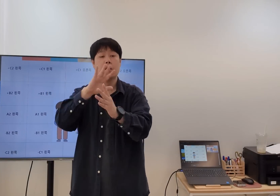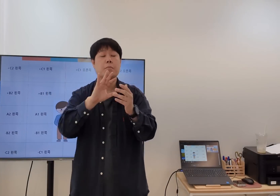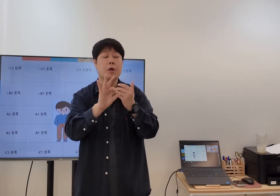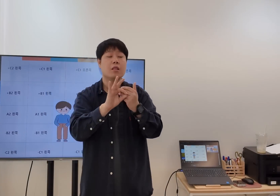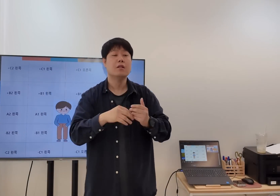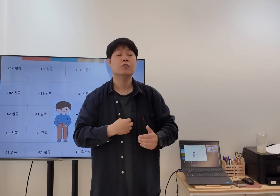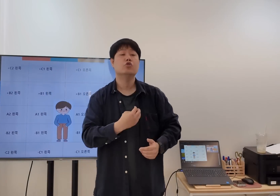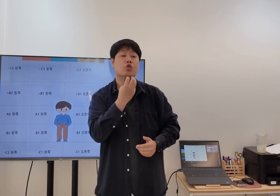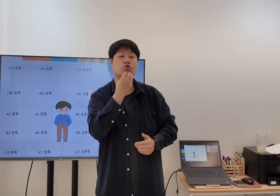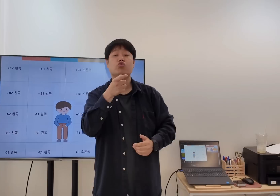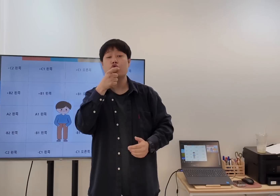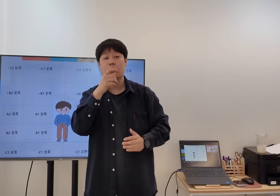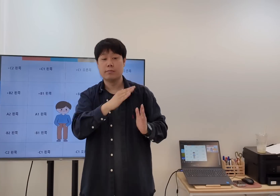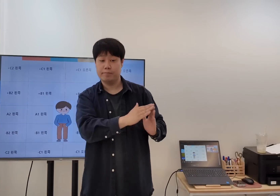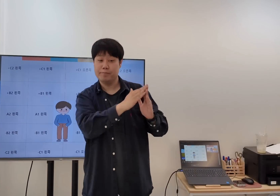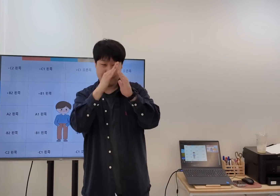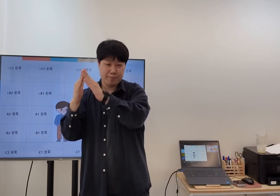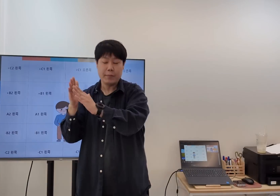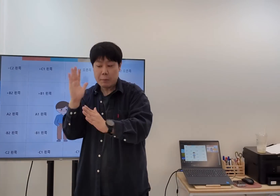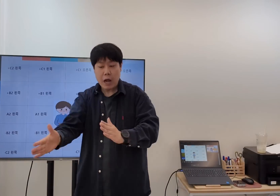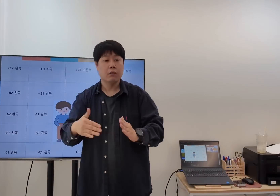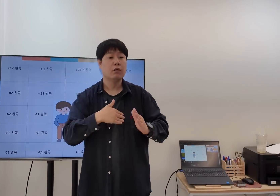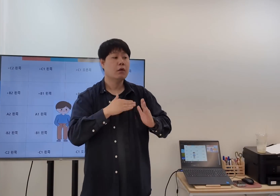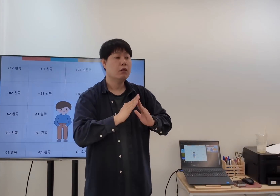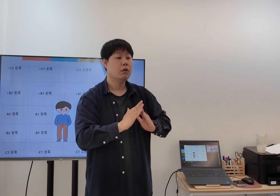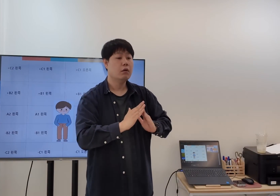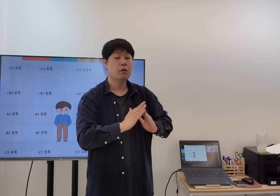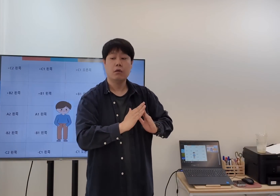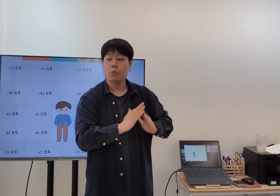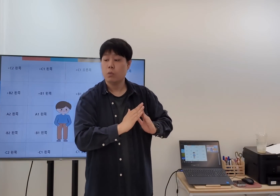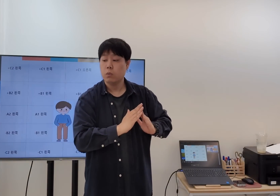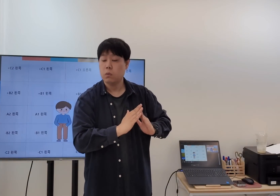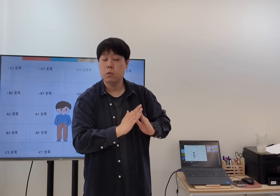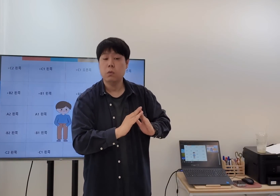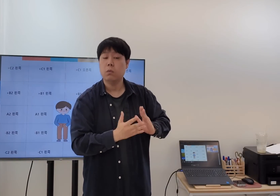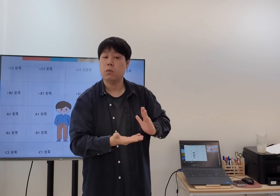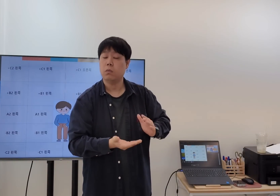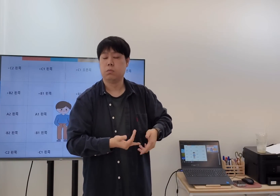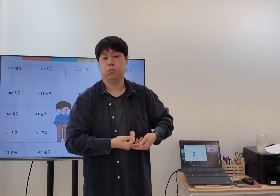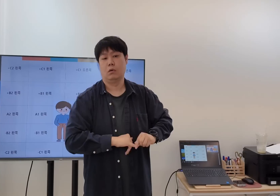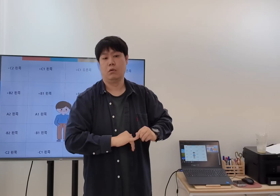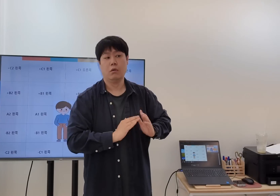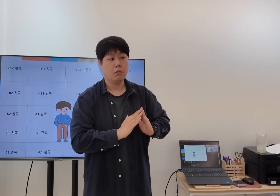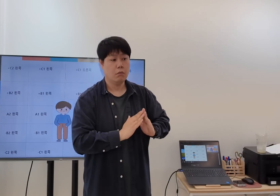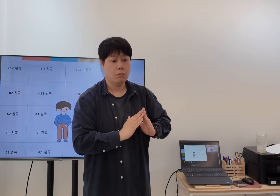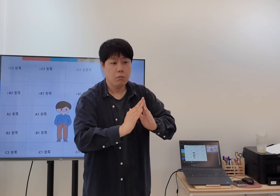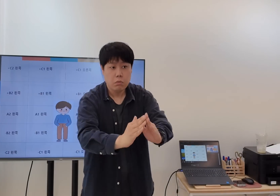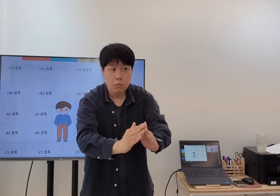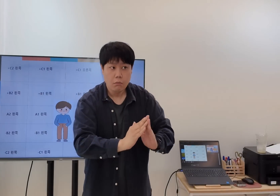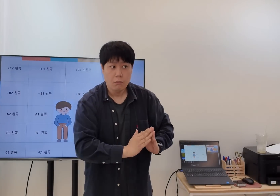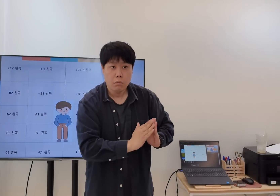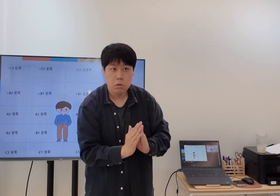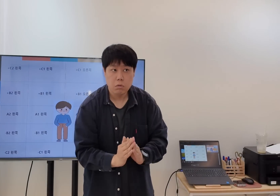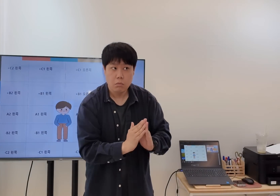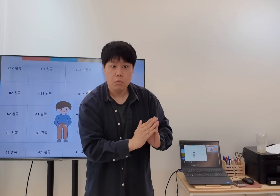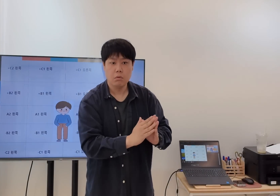There is no other way to express it other than the sign language I expressed earlier. Sign language for moving forward?